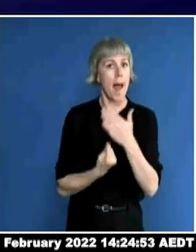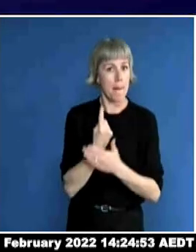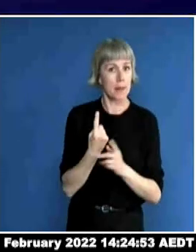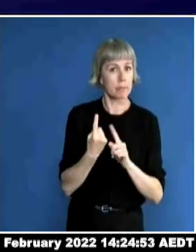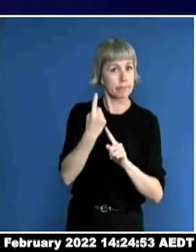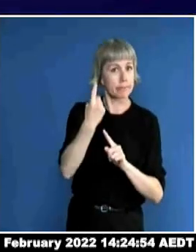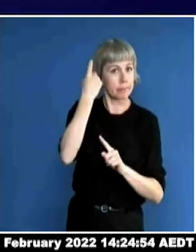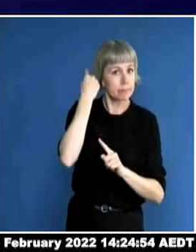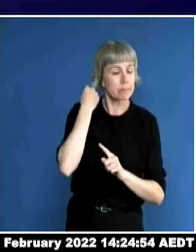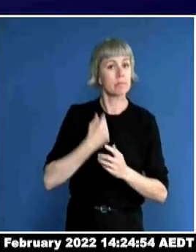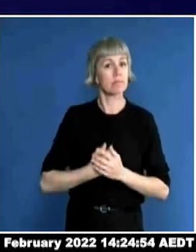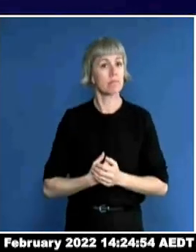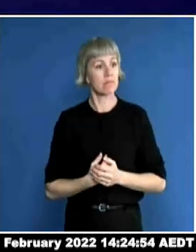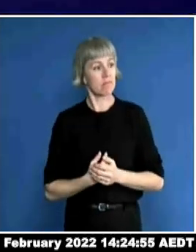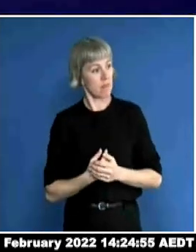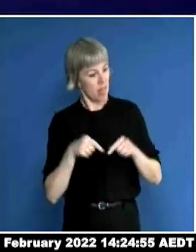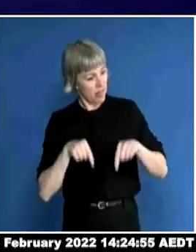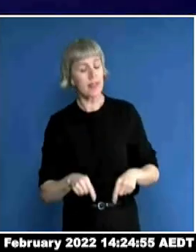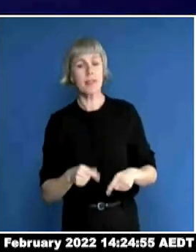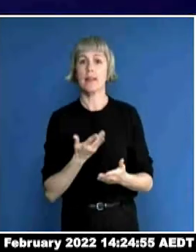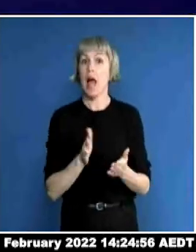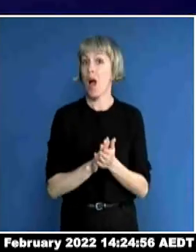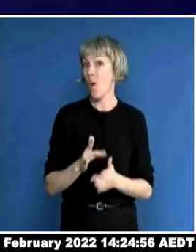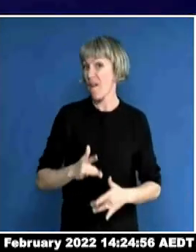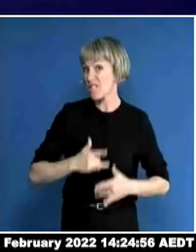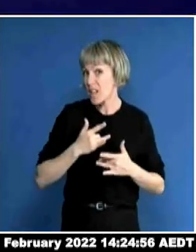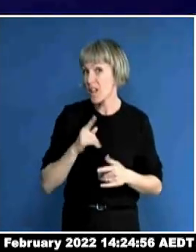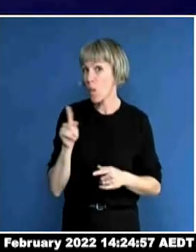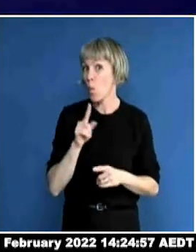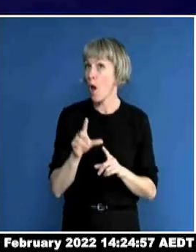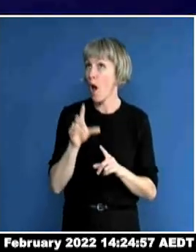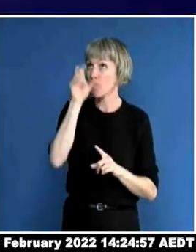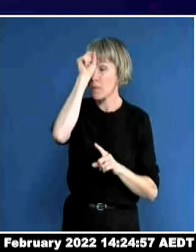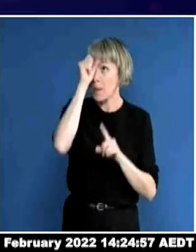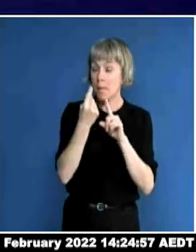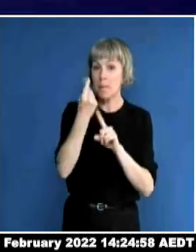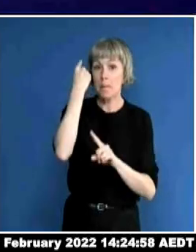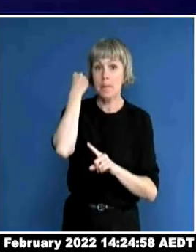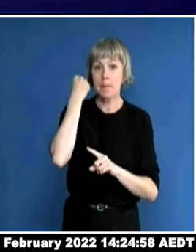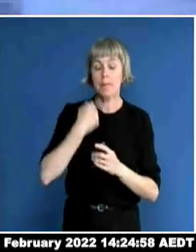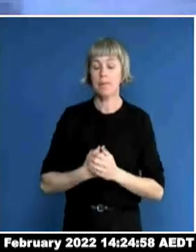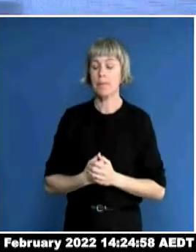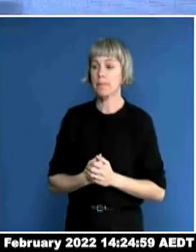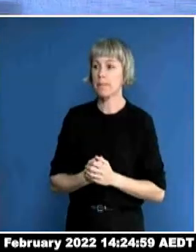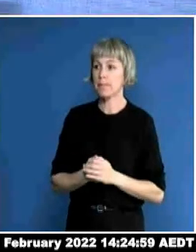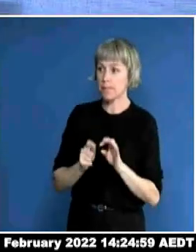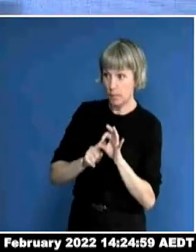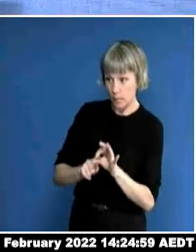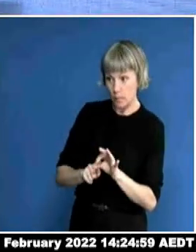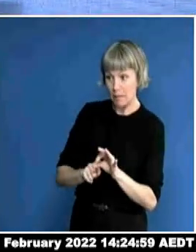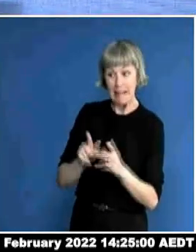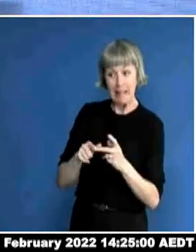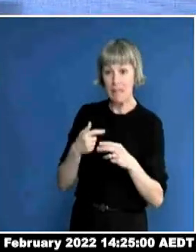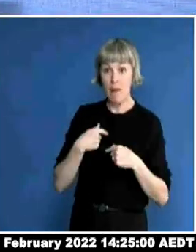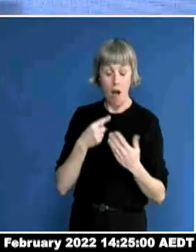what I remember of it. MS EASTMAN: You will tell me if anything that I'm looking at in your statement is wrong or you want to correct.